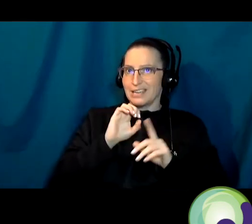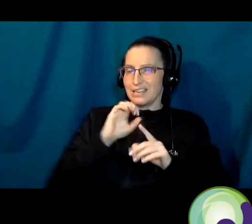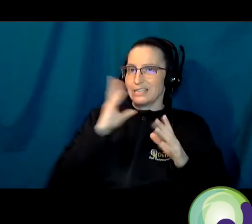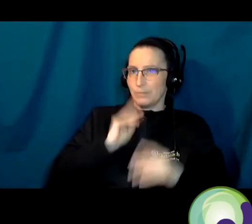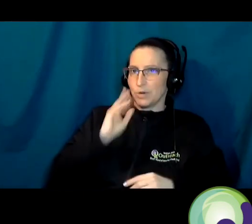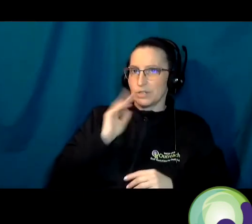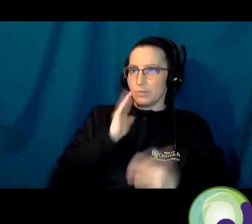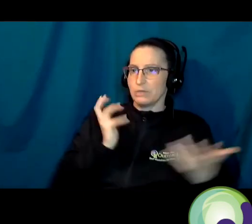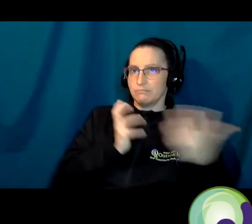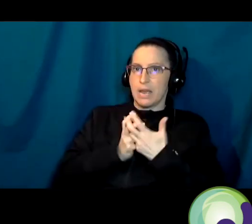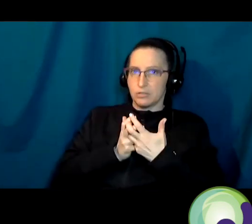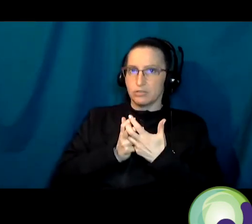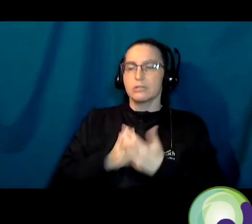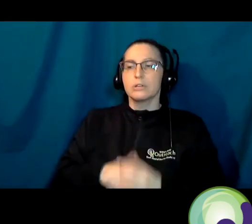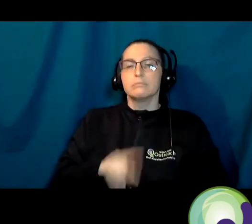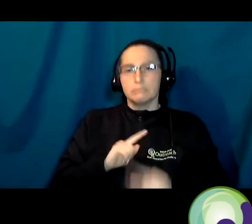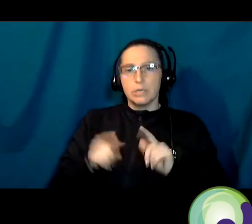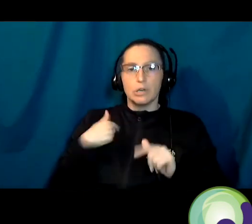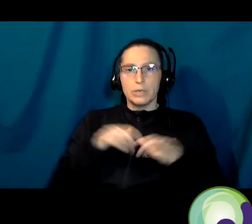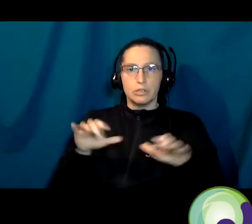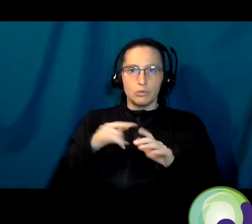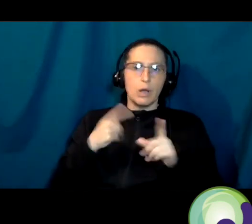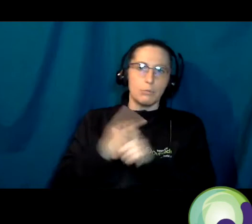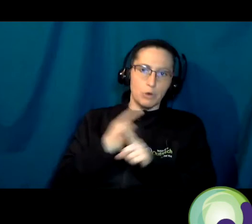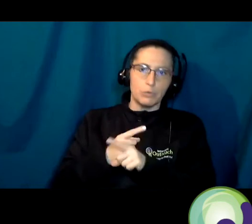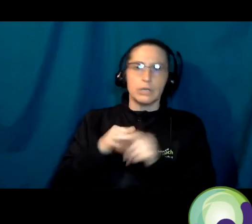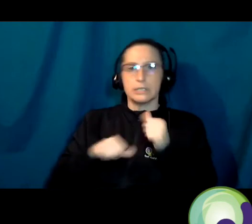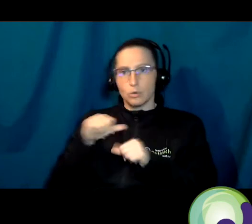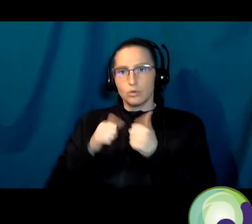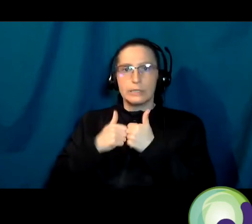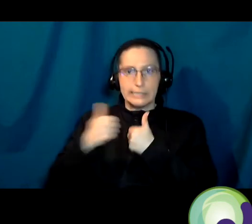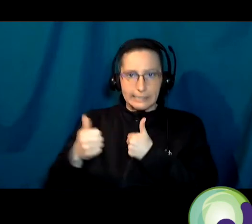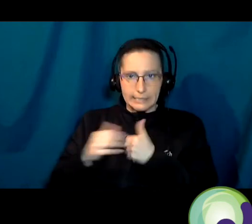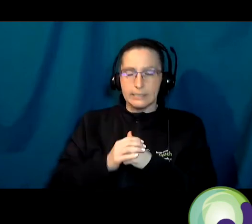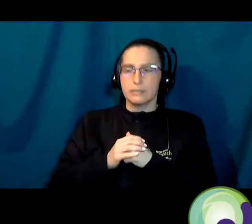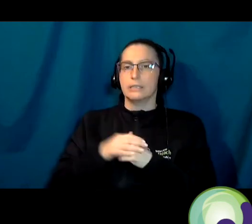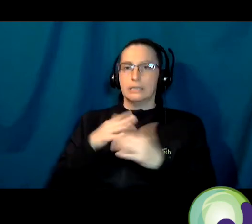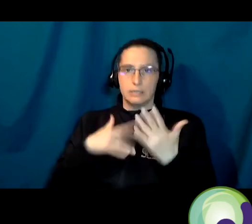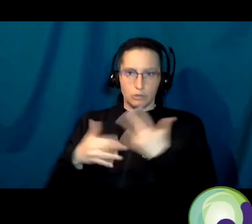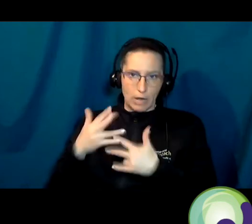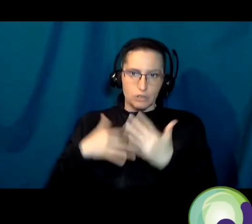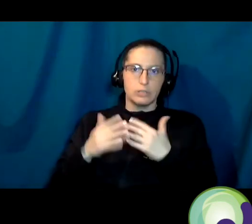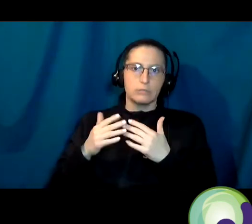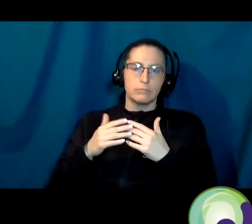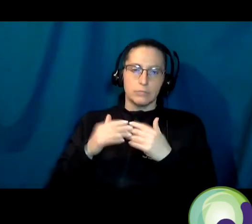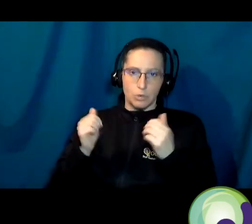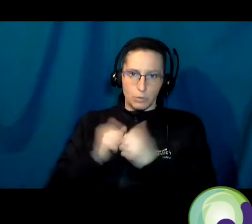But we do appropriate social distancing, and interaction with an individual